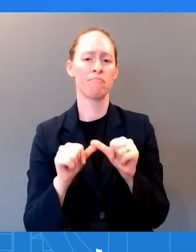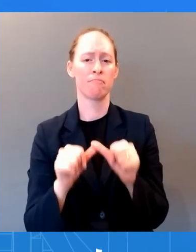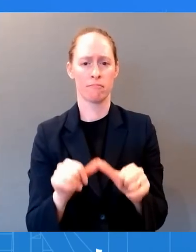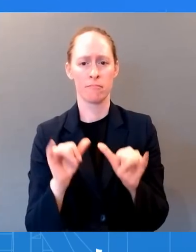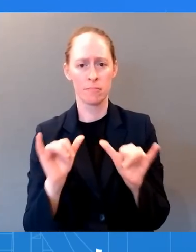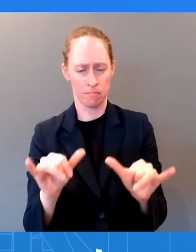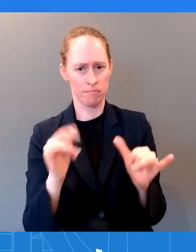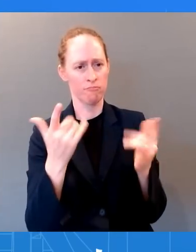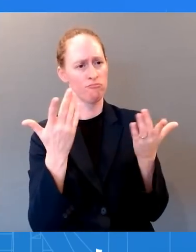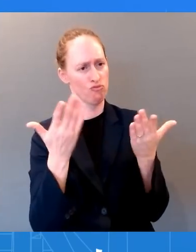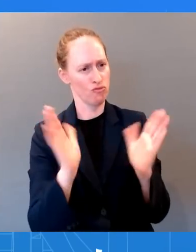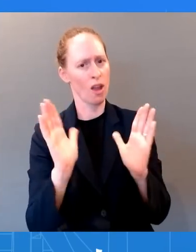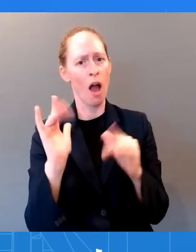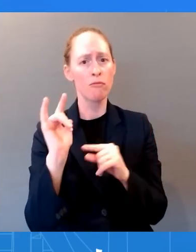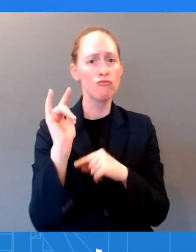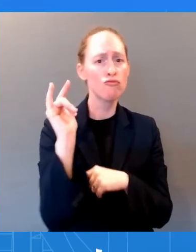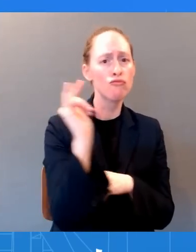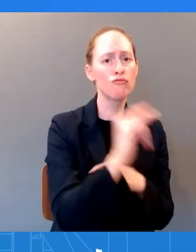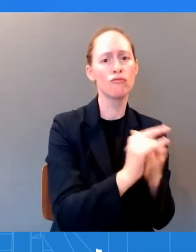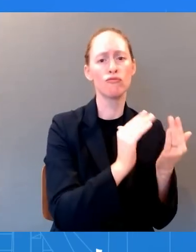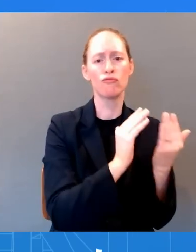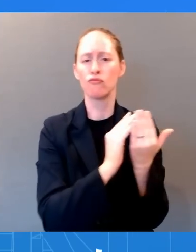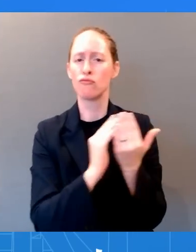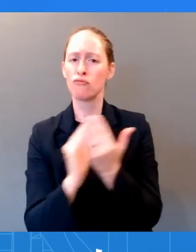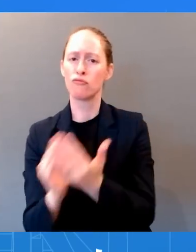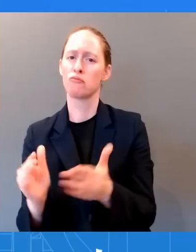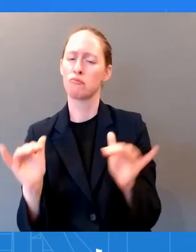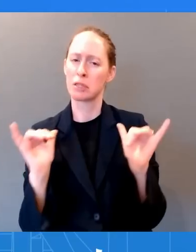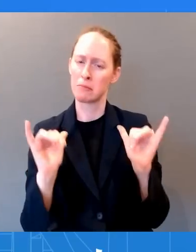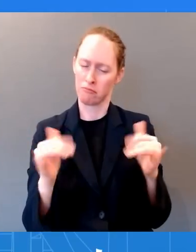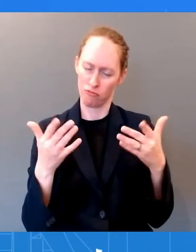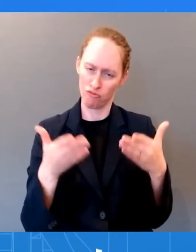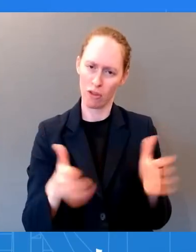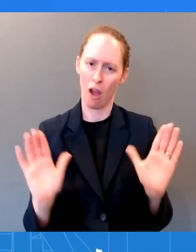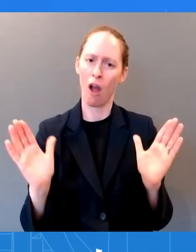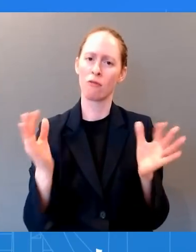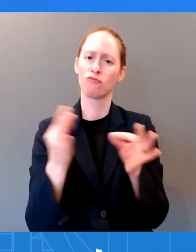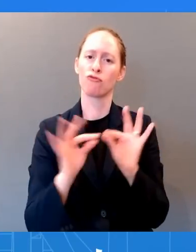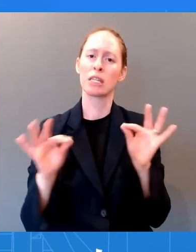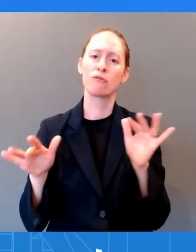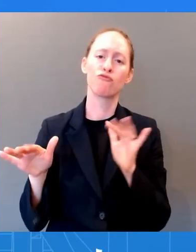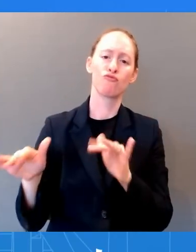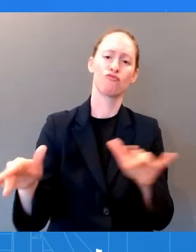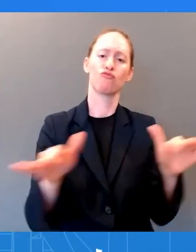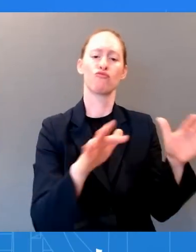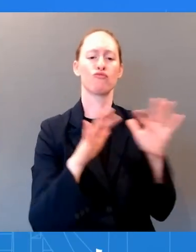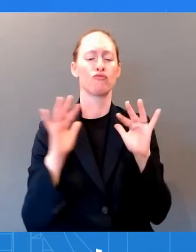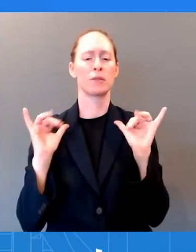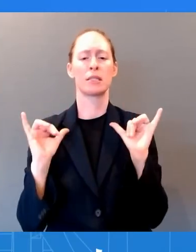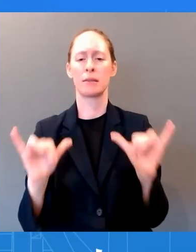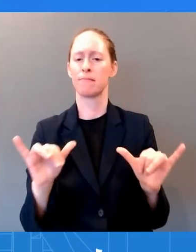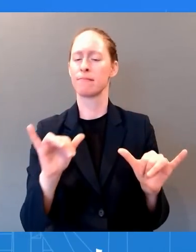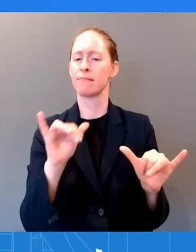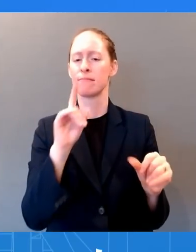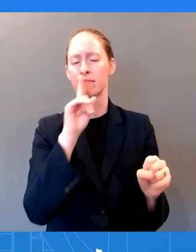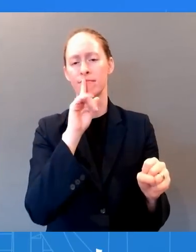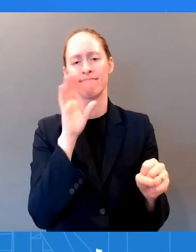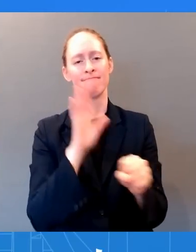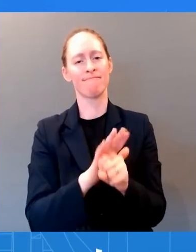consistent with our longstanding commitment to freedom of navigation, as you've heard us say. And that includes conducting standard air,